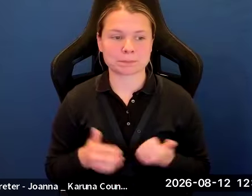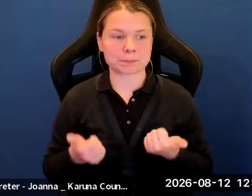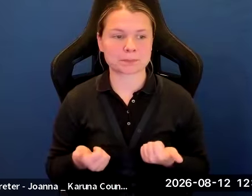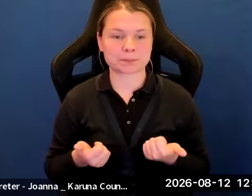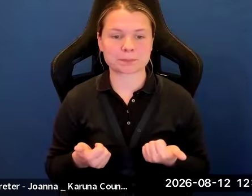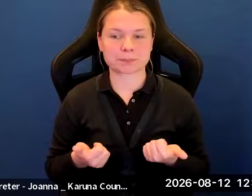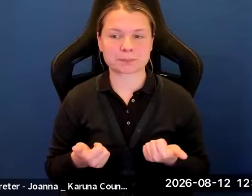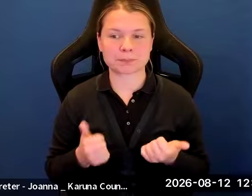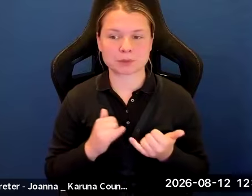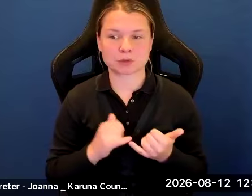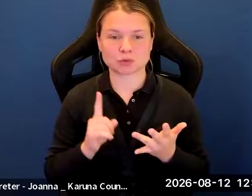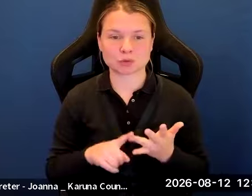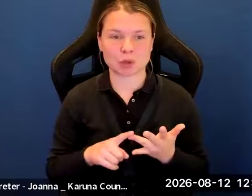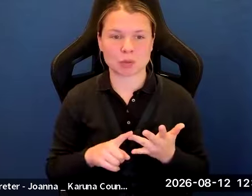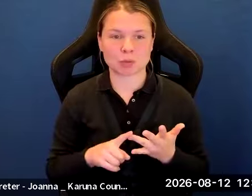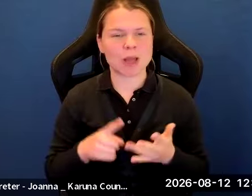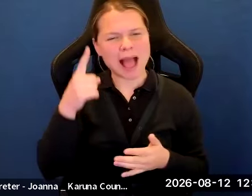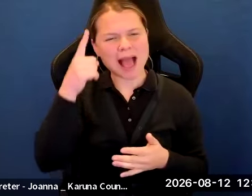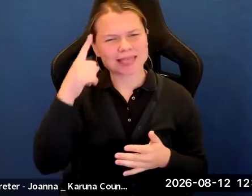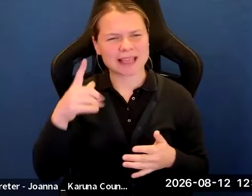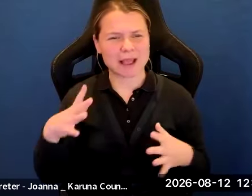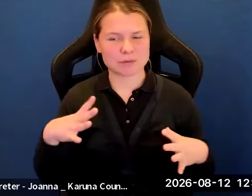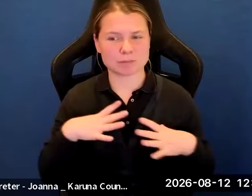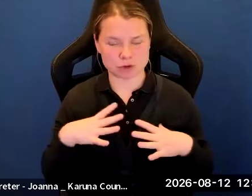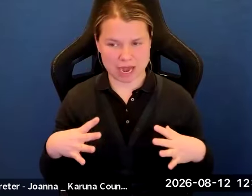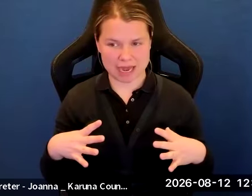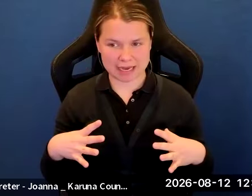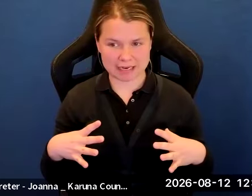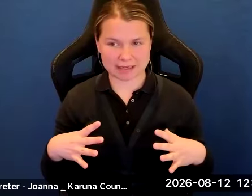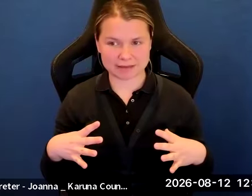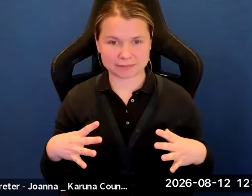there won't be extensions. All right.